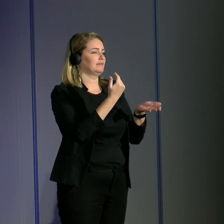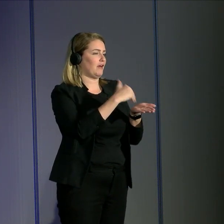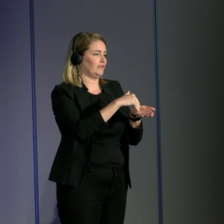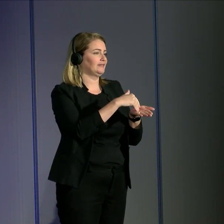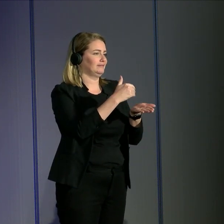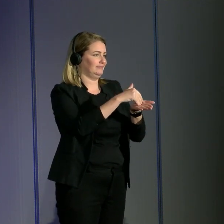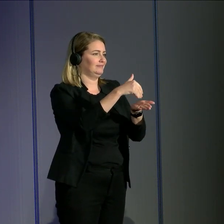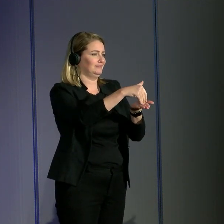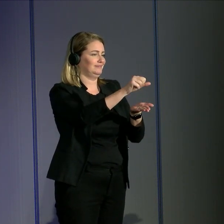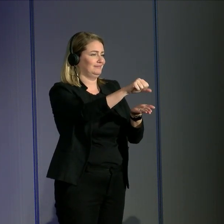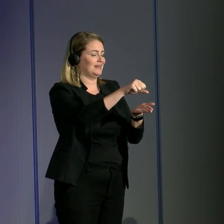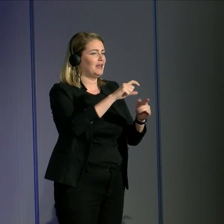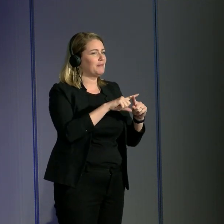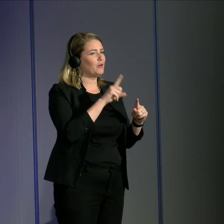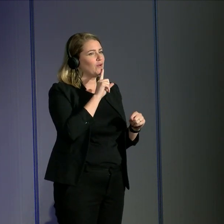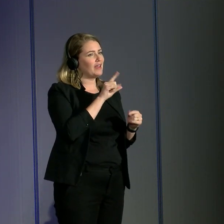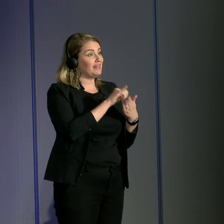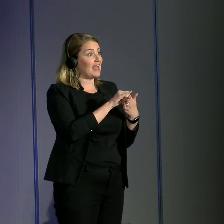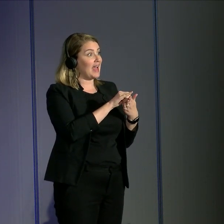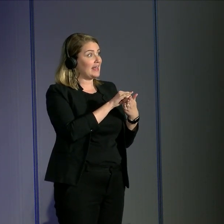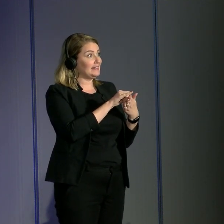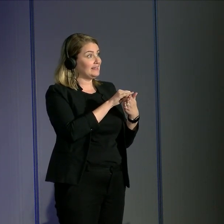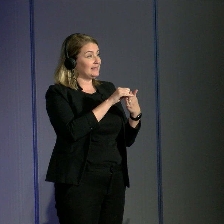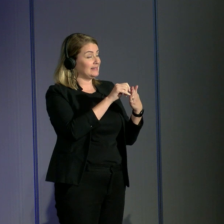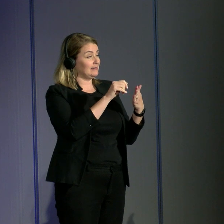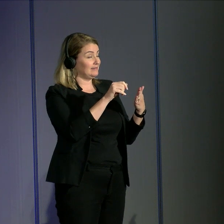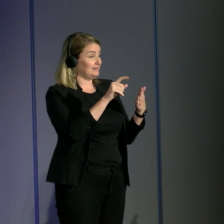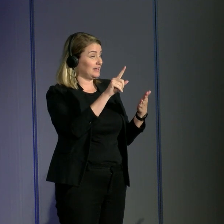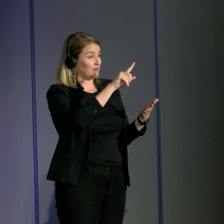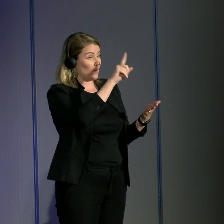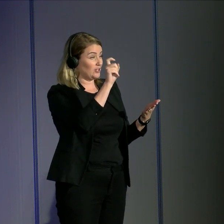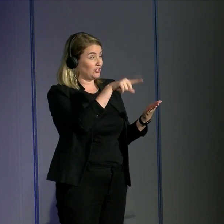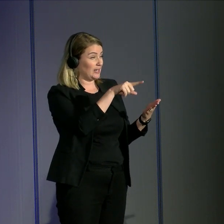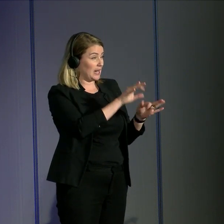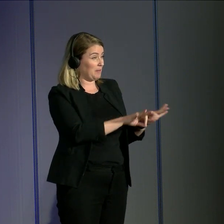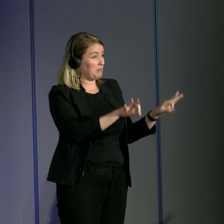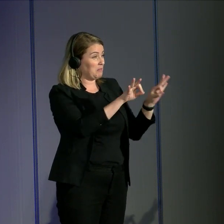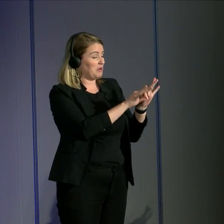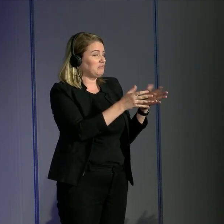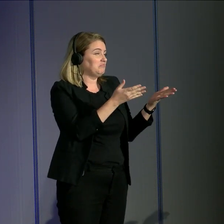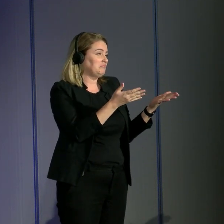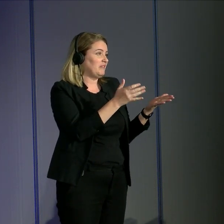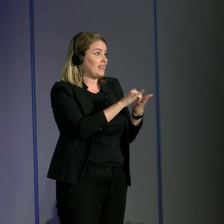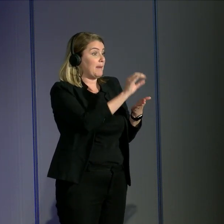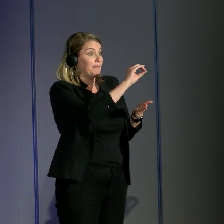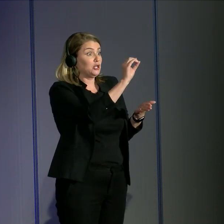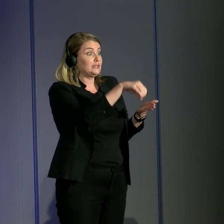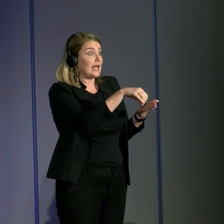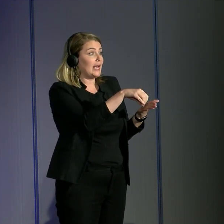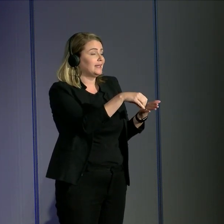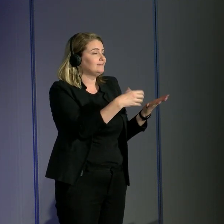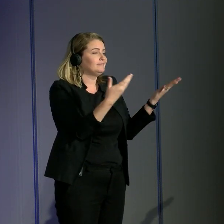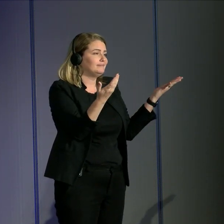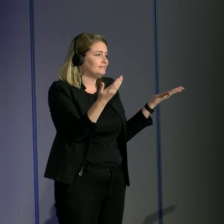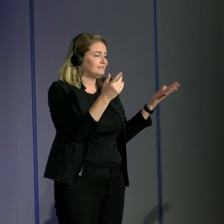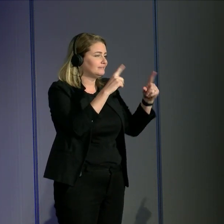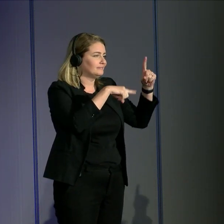But really that's not the important question. That could be anything. That figure could be anything depending on what you're testing at any particular time